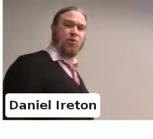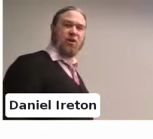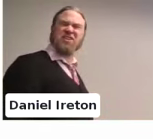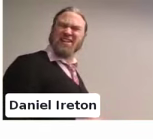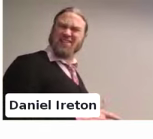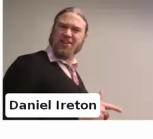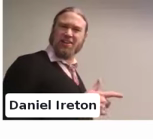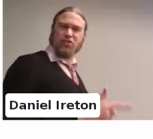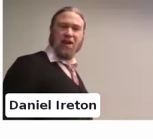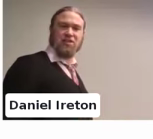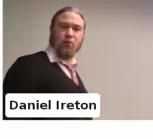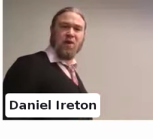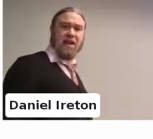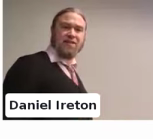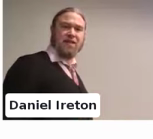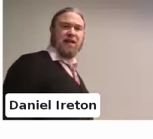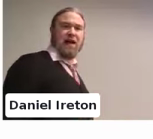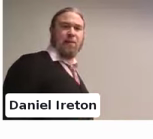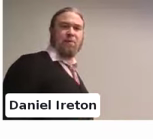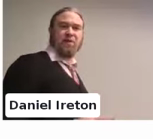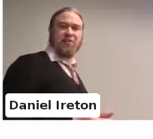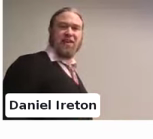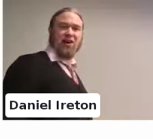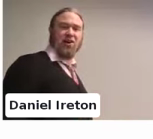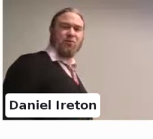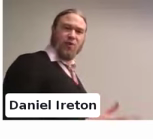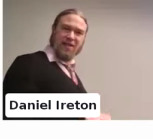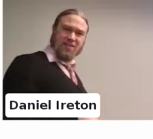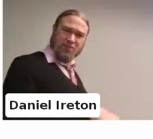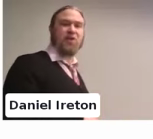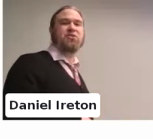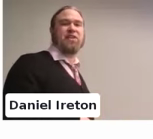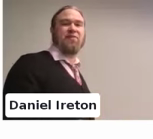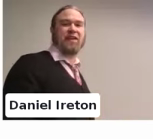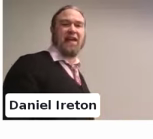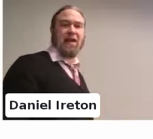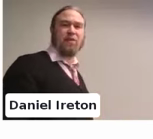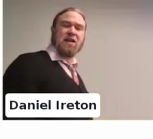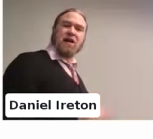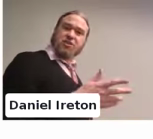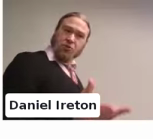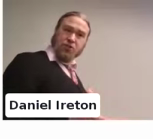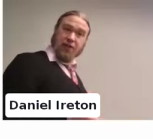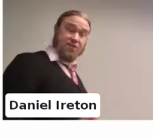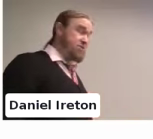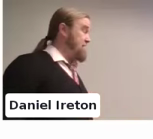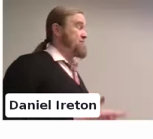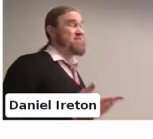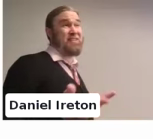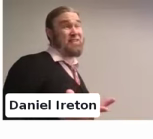Your explorer is interacting with game world.